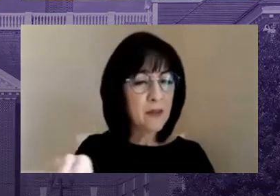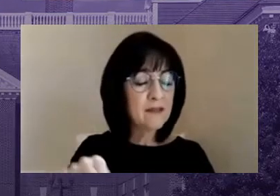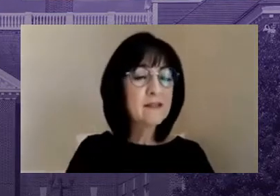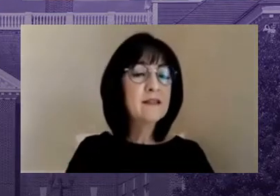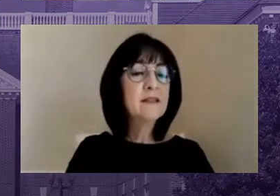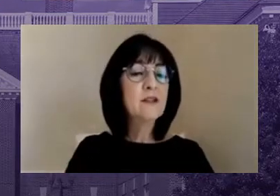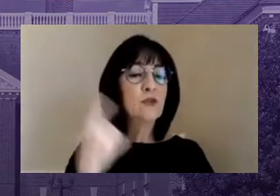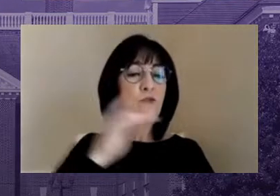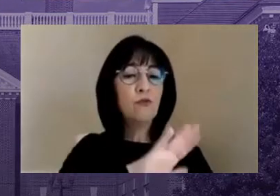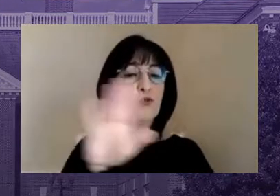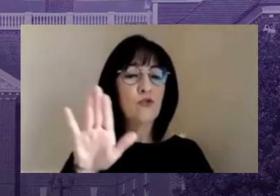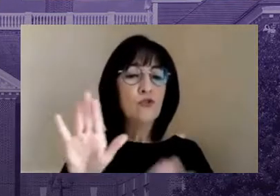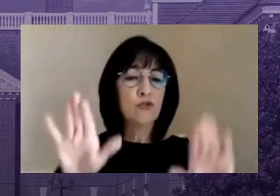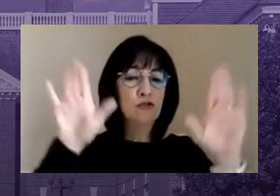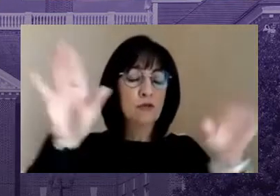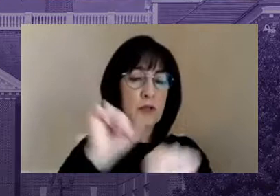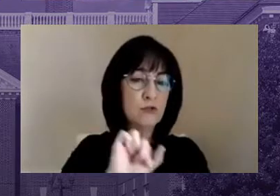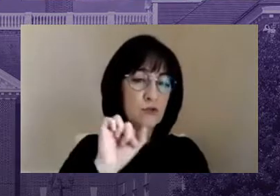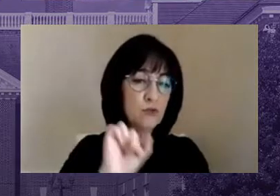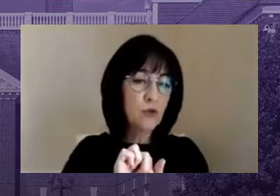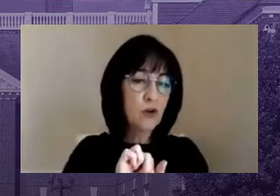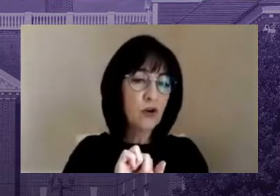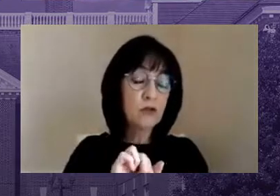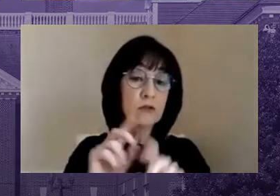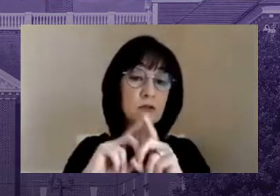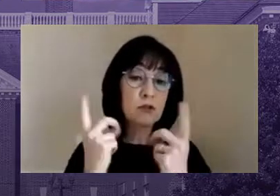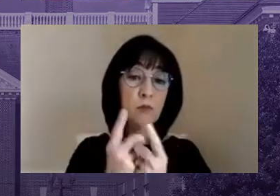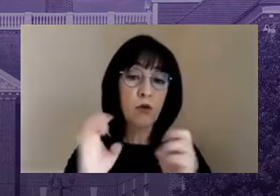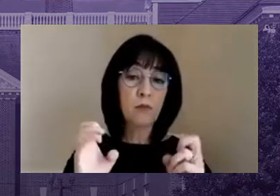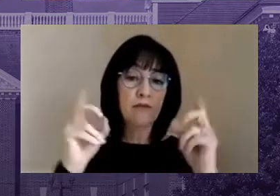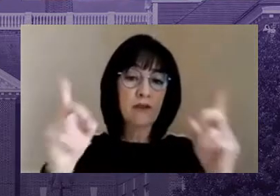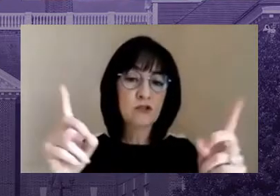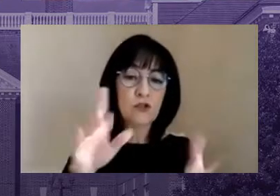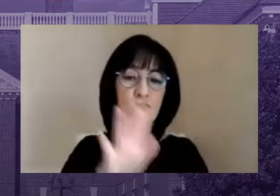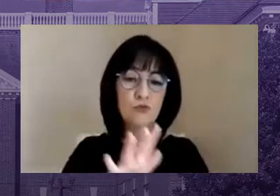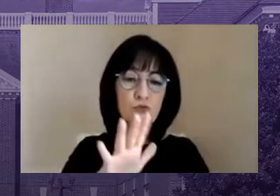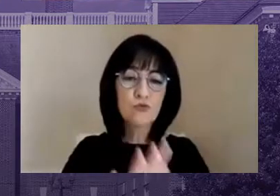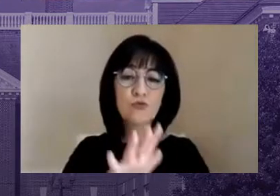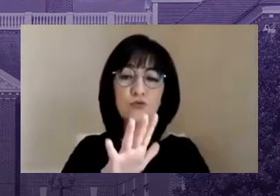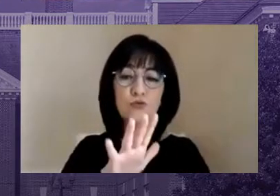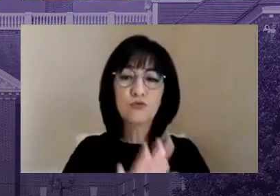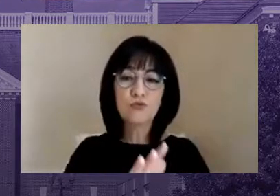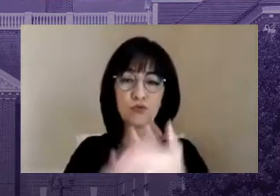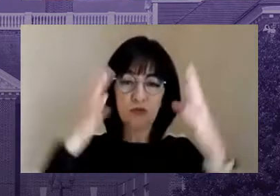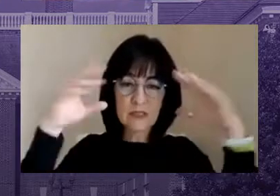Department of Education, all the schools and school districts that support the children of our